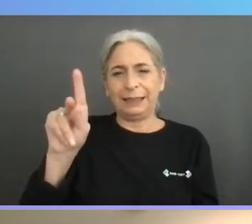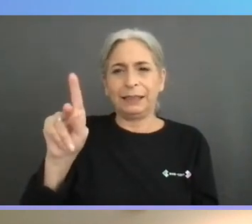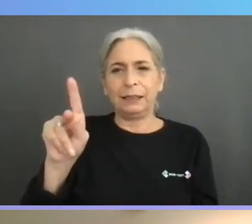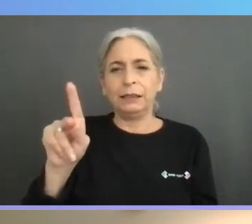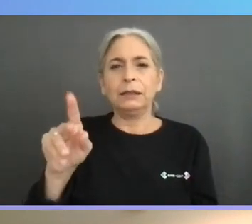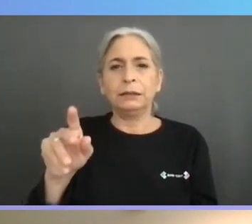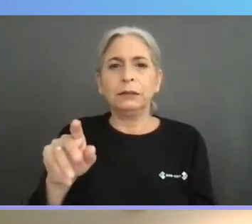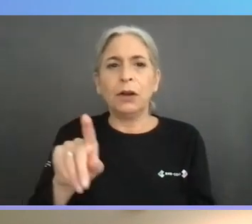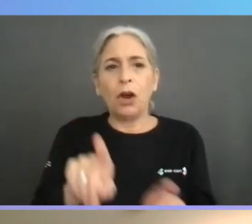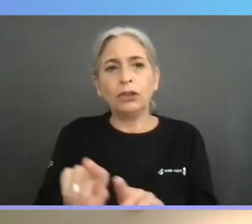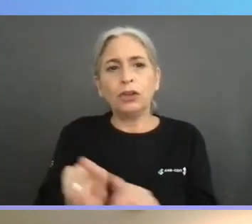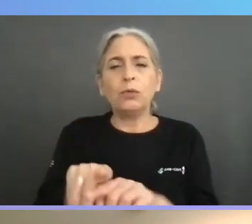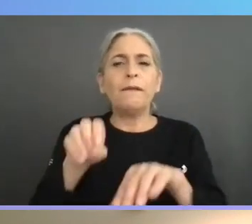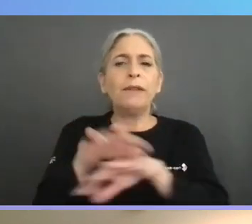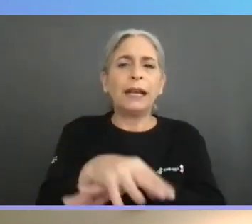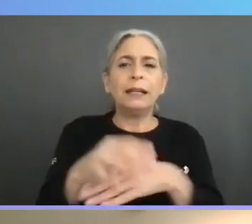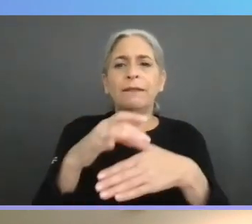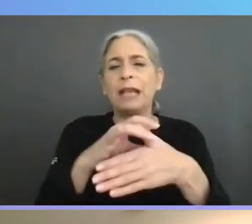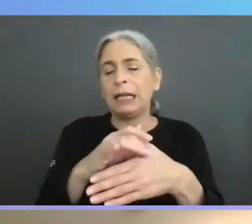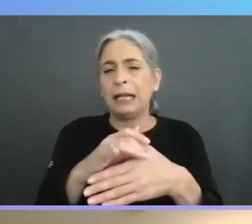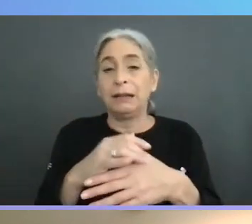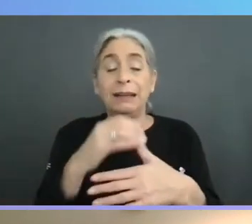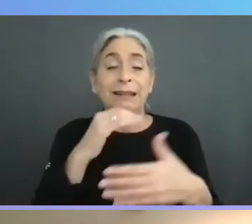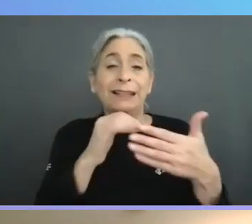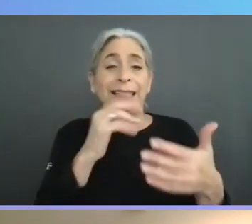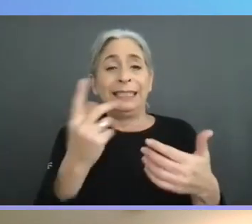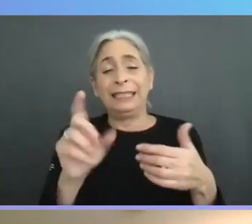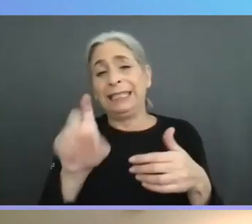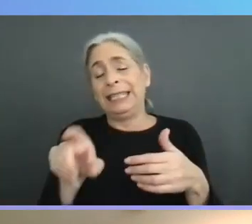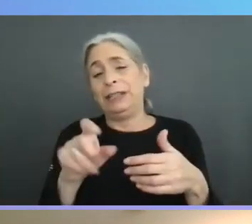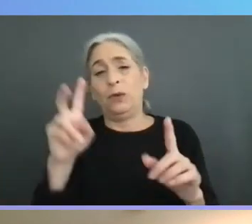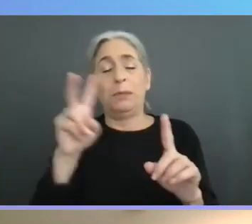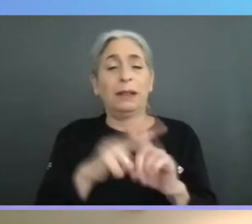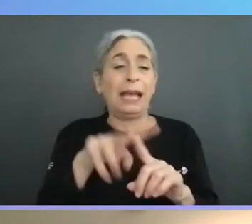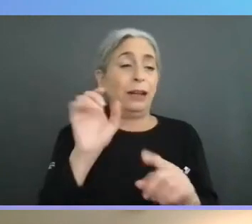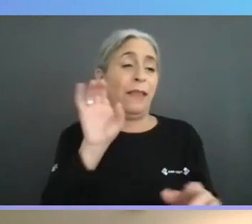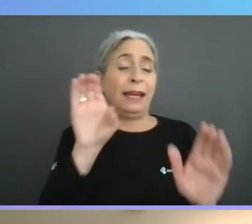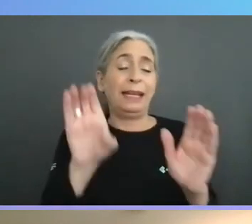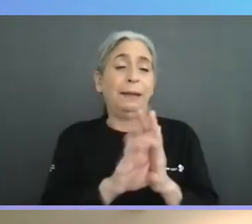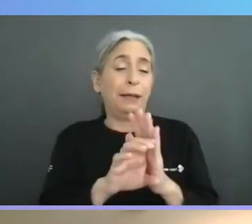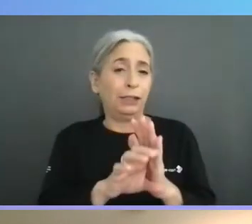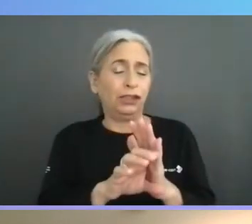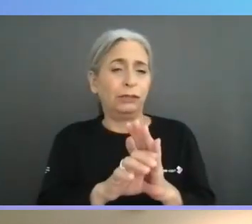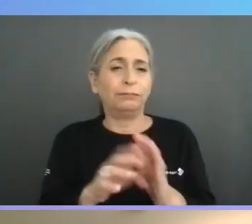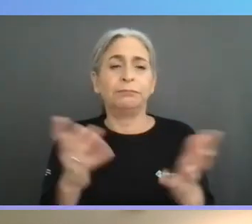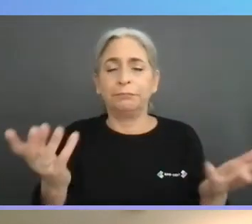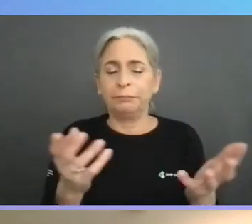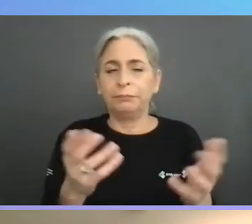category. We it does not necessarily apply to the image. I don't believe on this slide. However, this includes needs